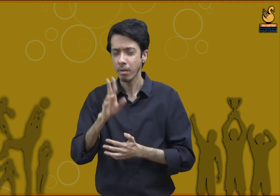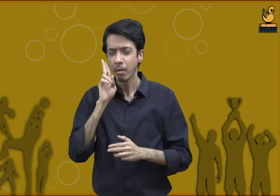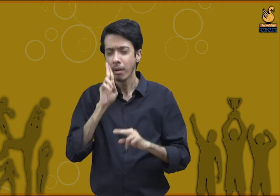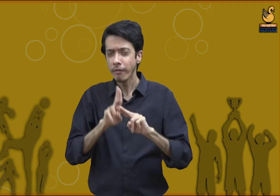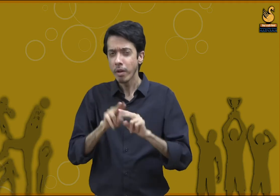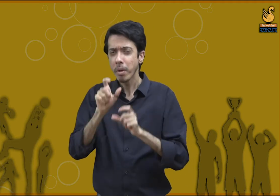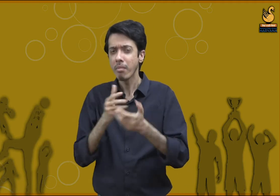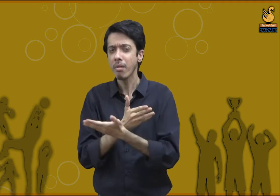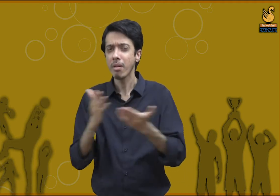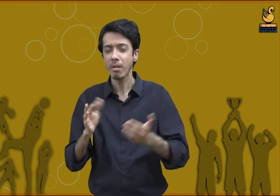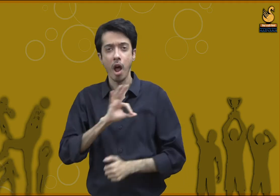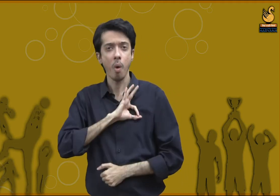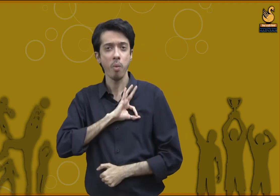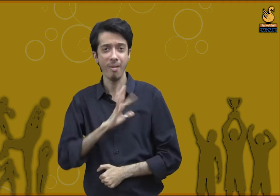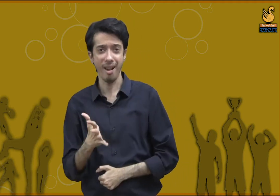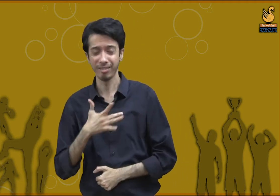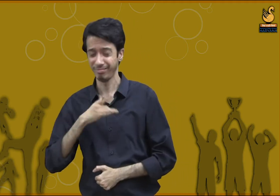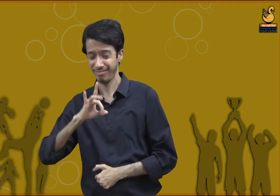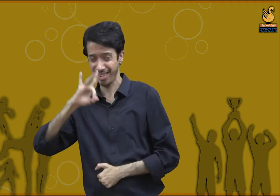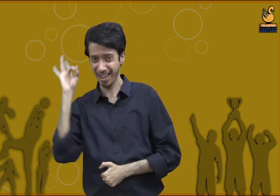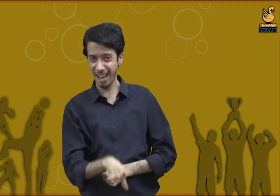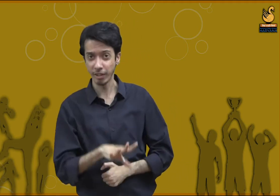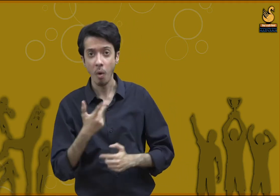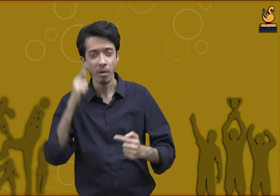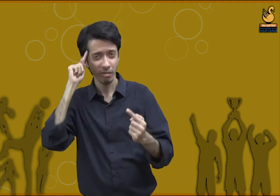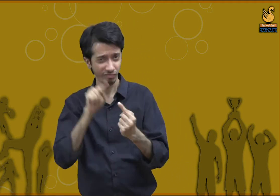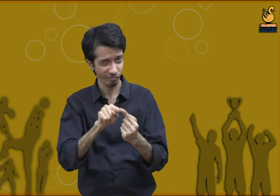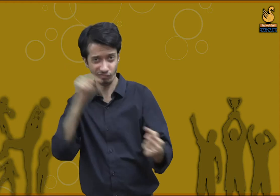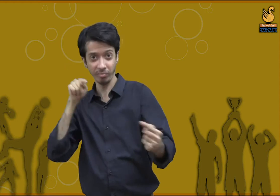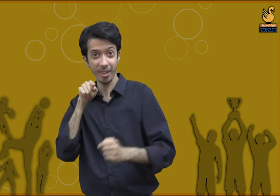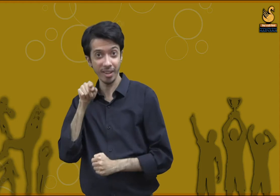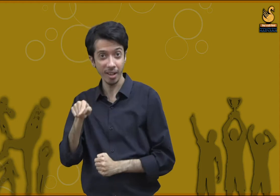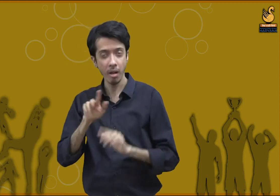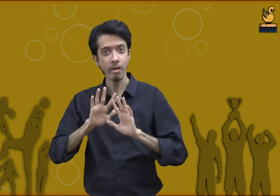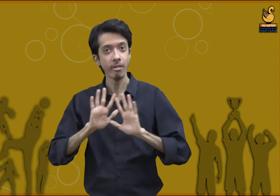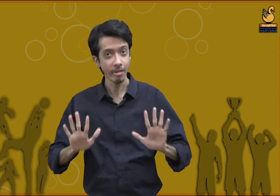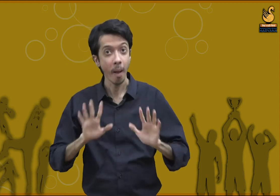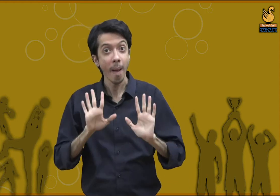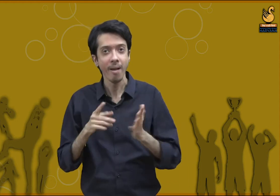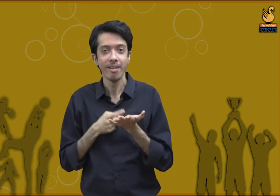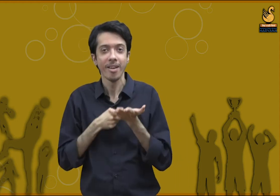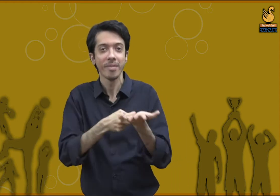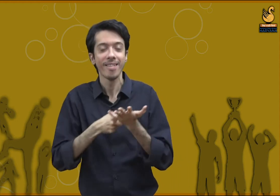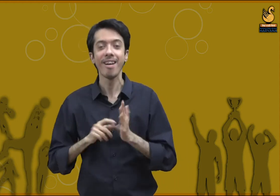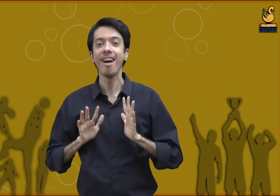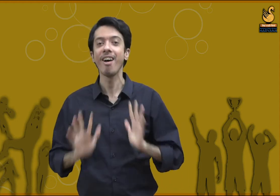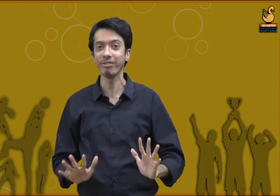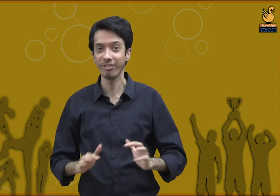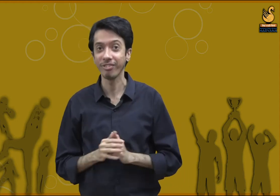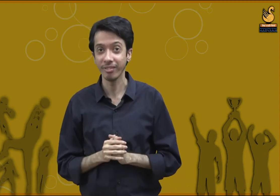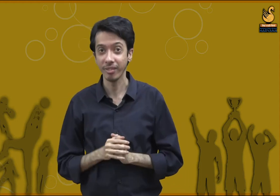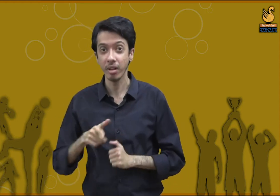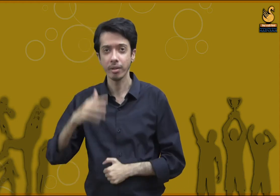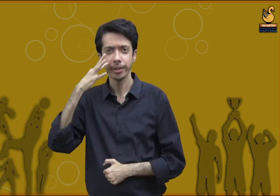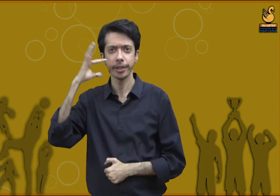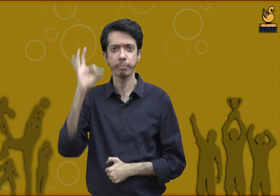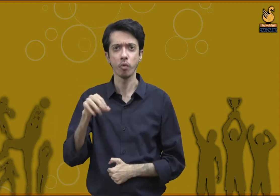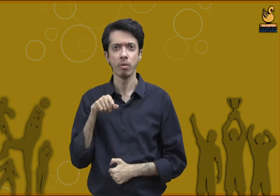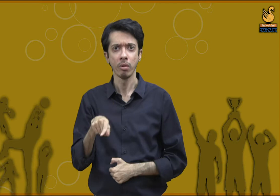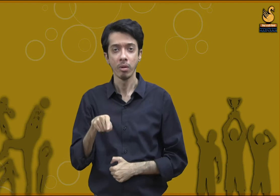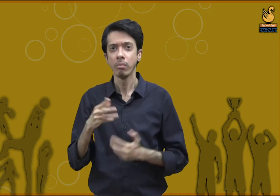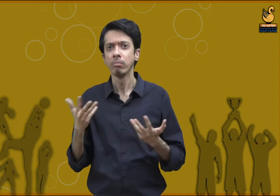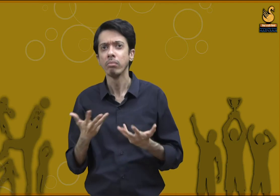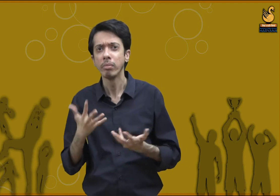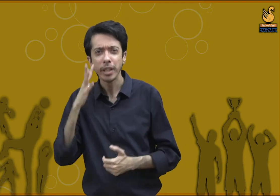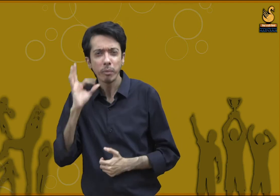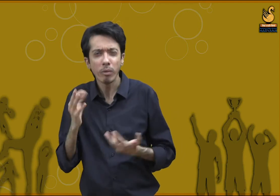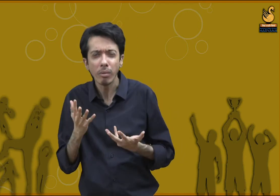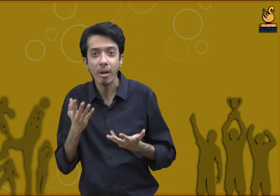It is important for the people to mix around with others without being rigid and respect everyone which is very important.